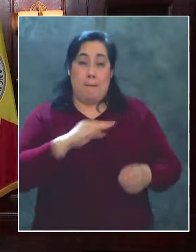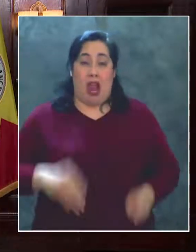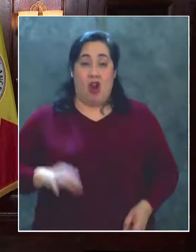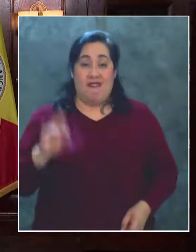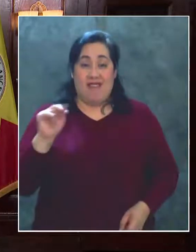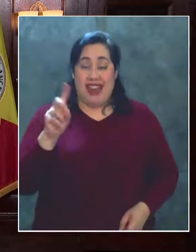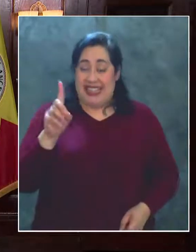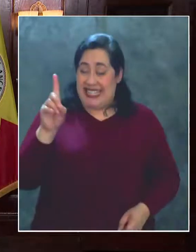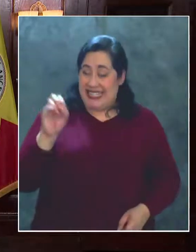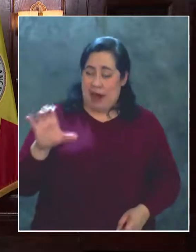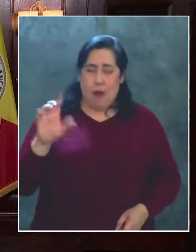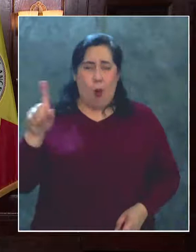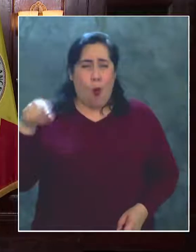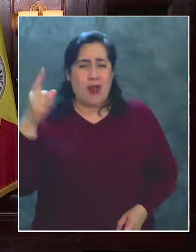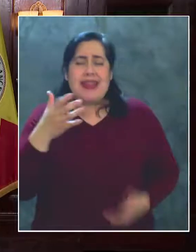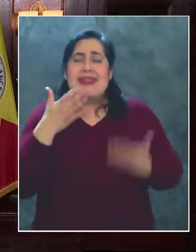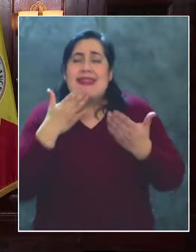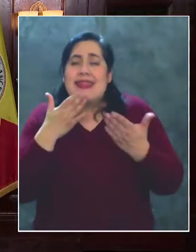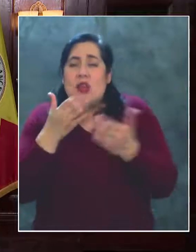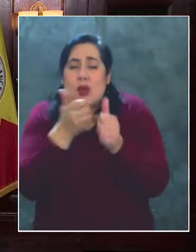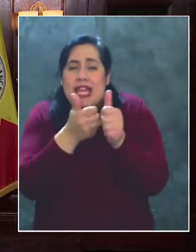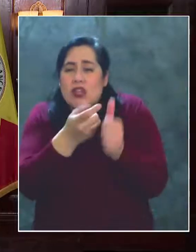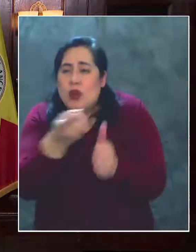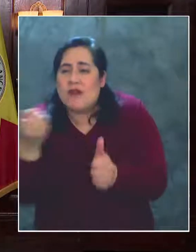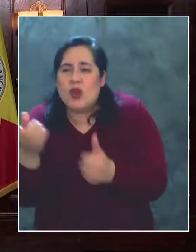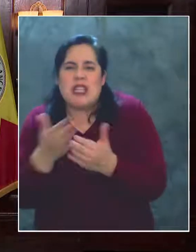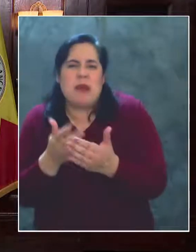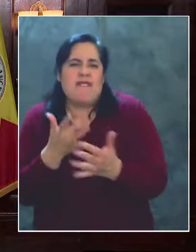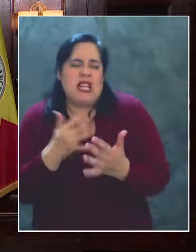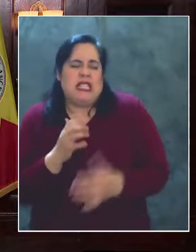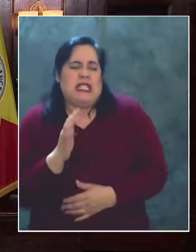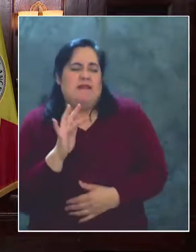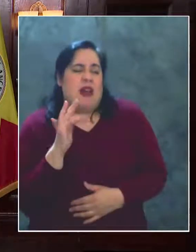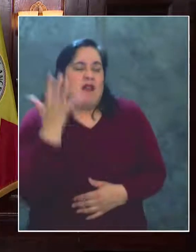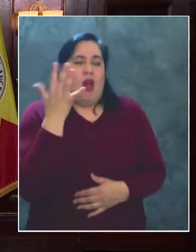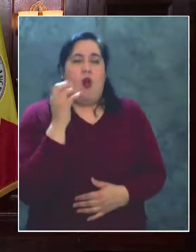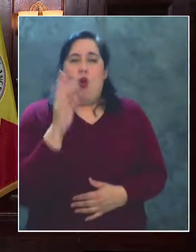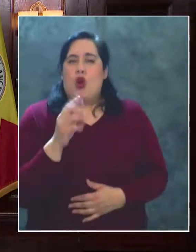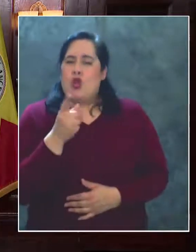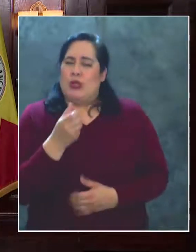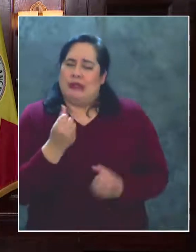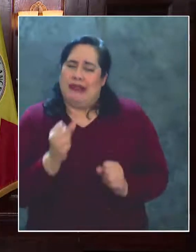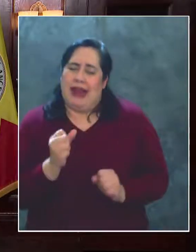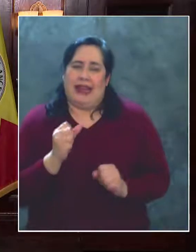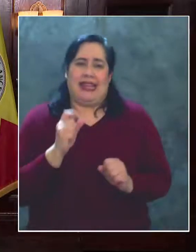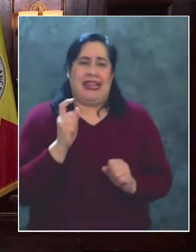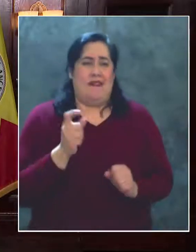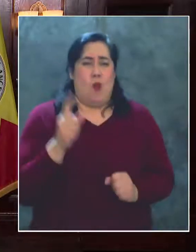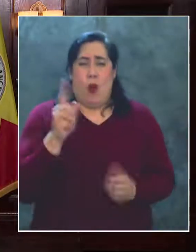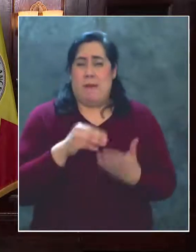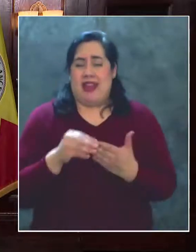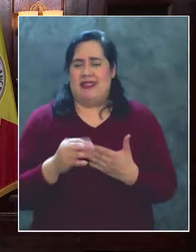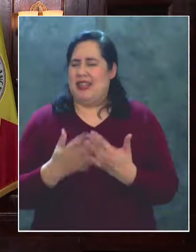DONORS TO THE MAYOR'S FUND ALONE. THANK YOU TO EACH ONE OF YOU, WHETHER YOU STRETCHED TO GIVE